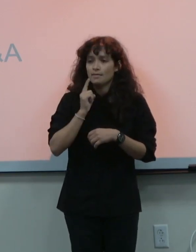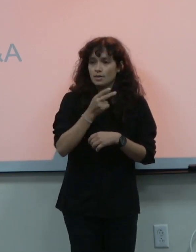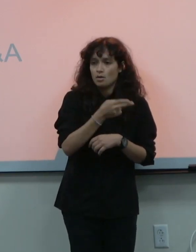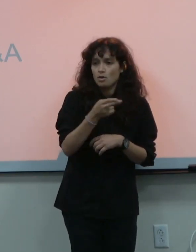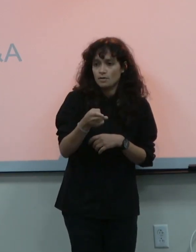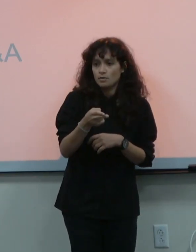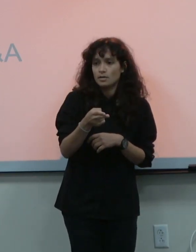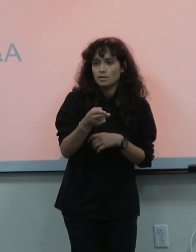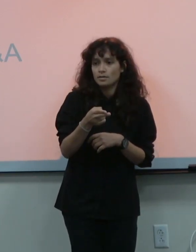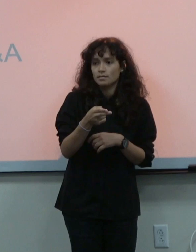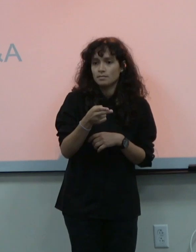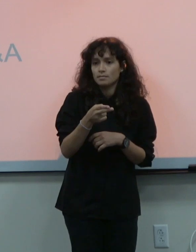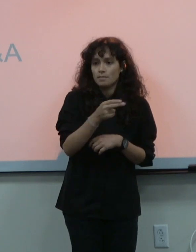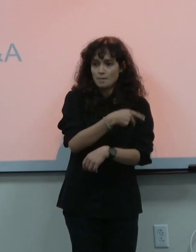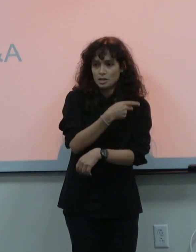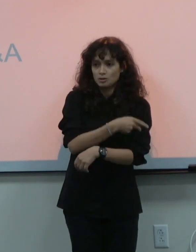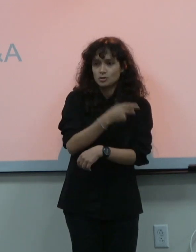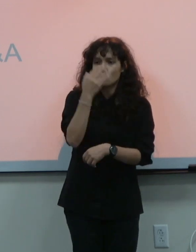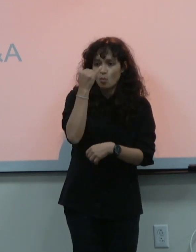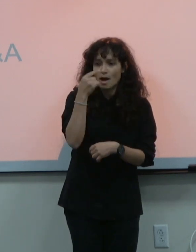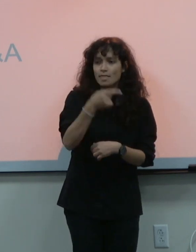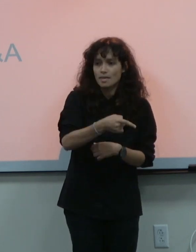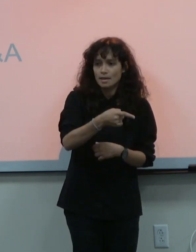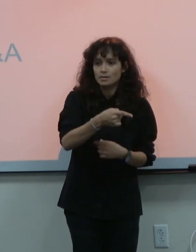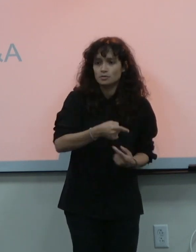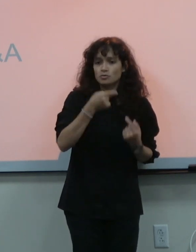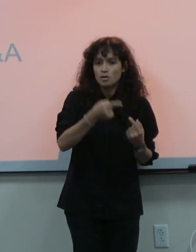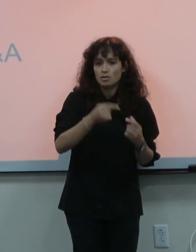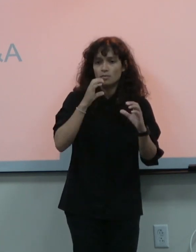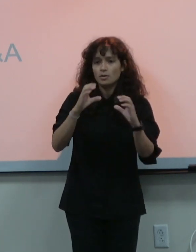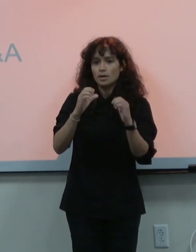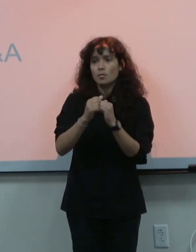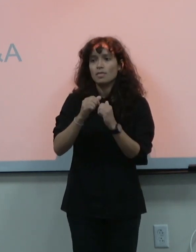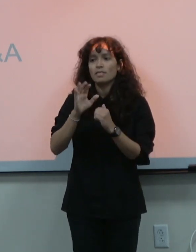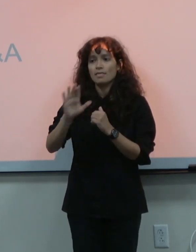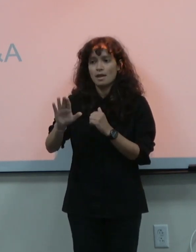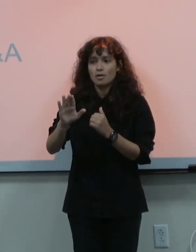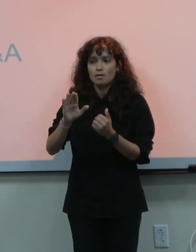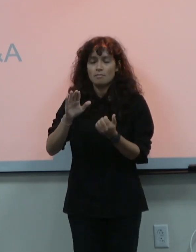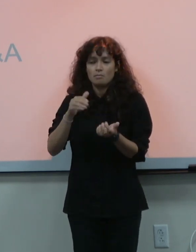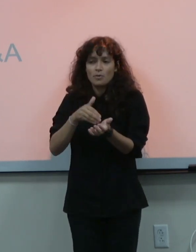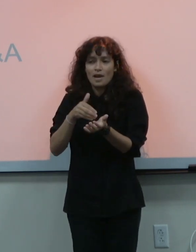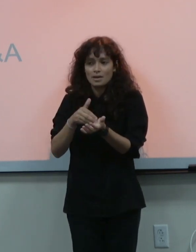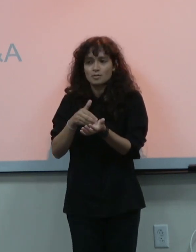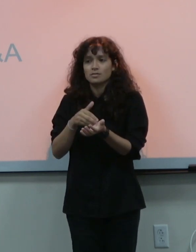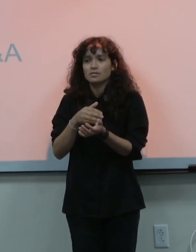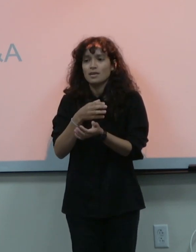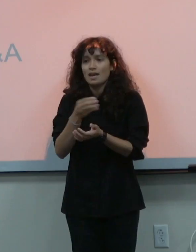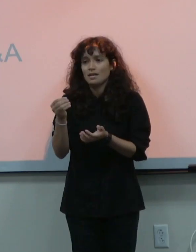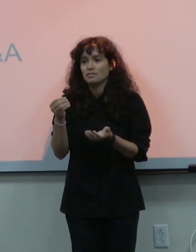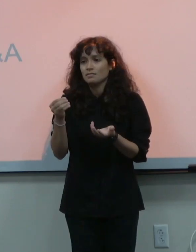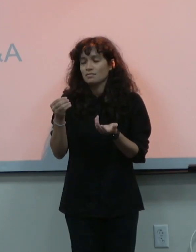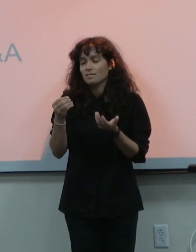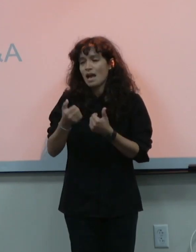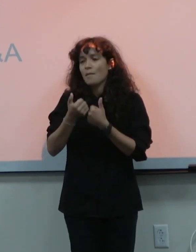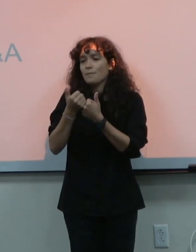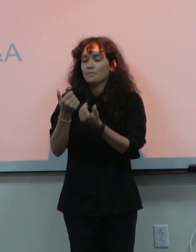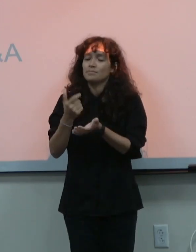patients struggle to communicate to their providers and bridging that communication gap but also improving the